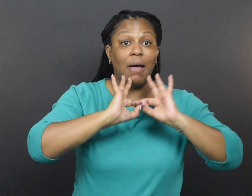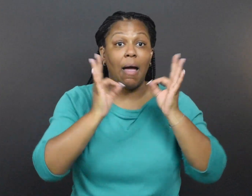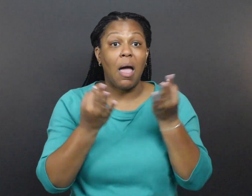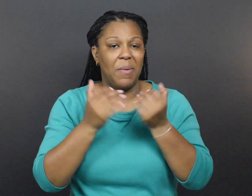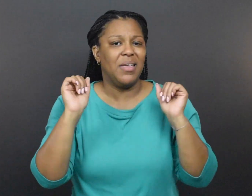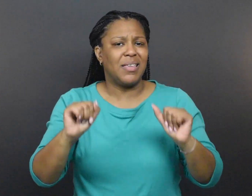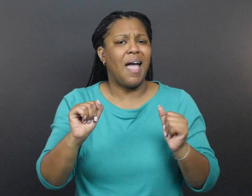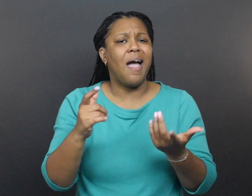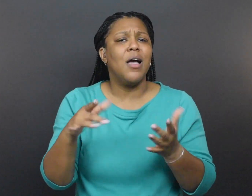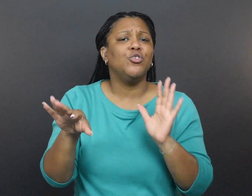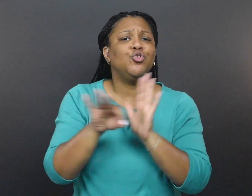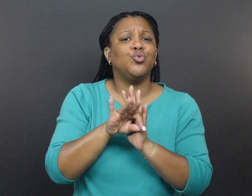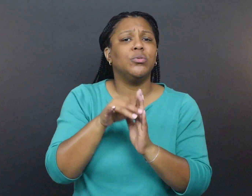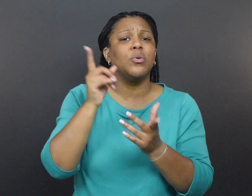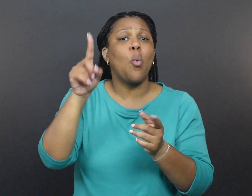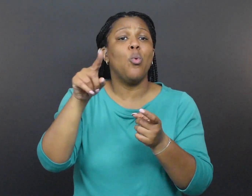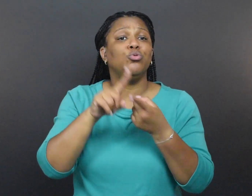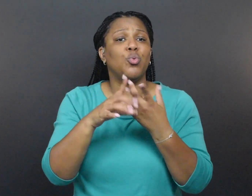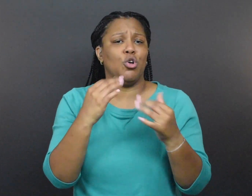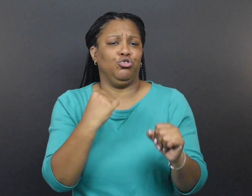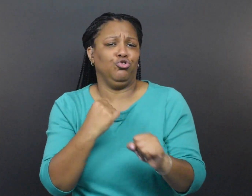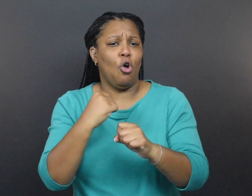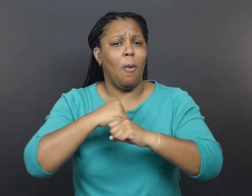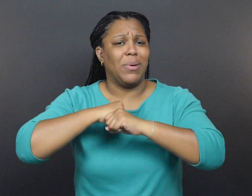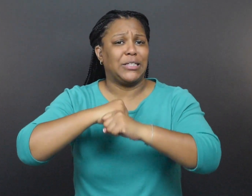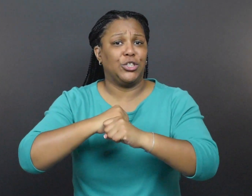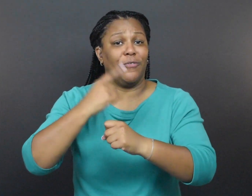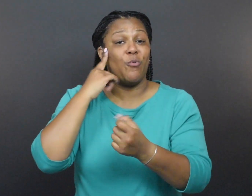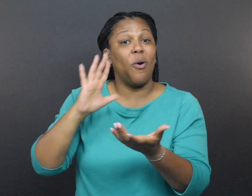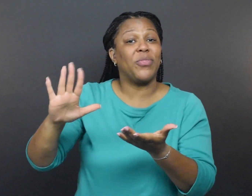Parents and families can now choose to extend strong